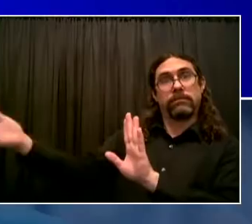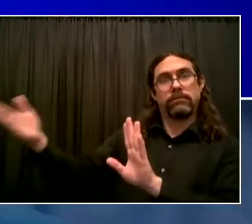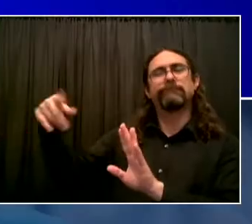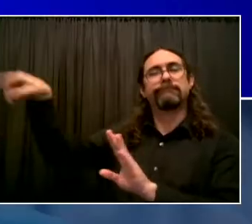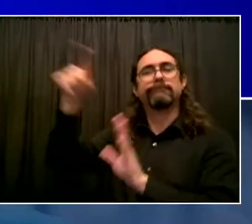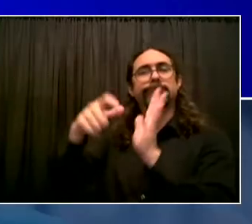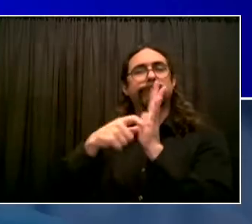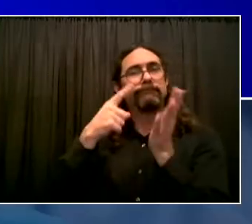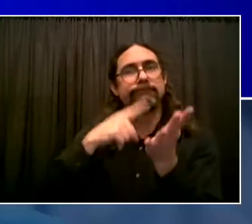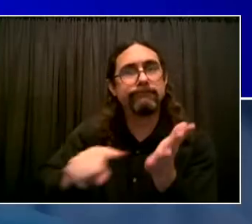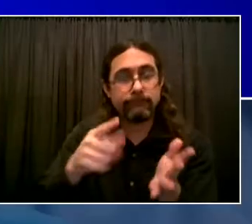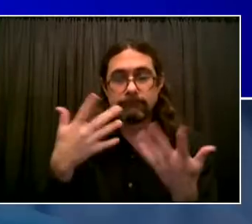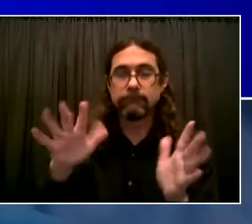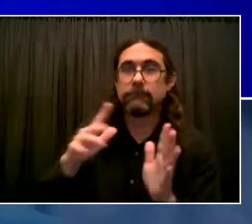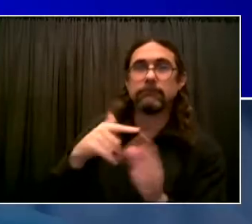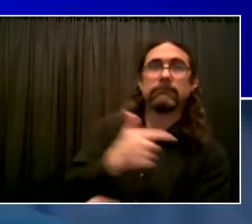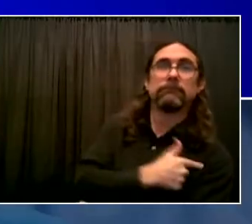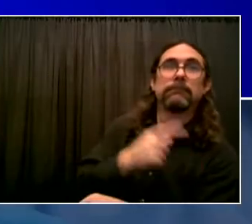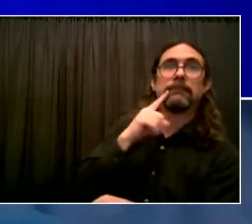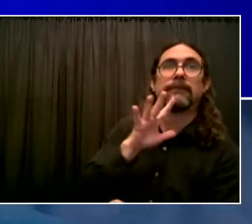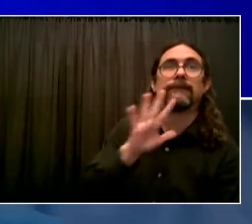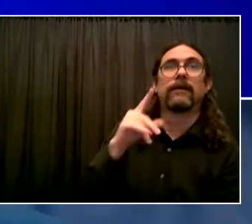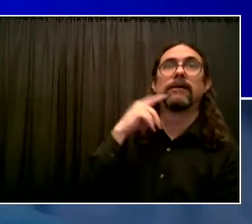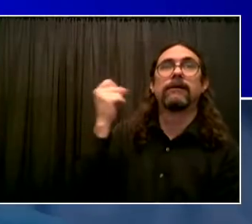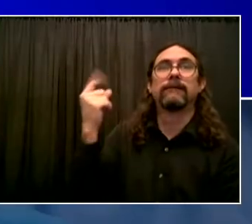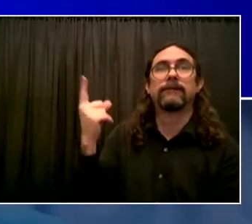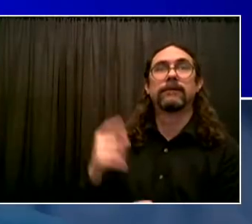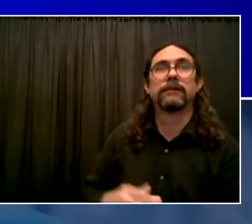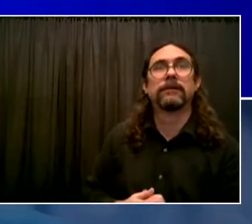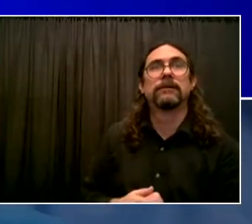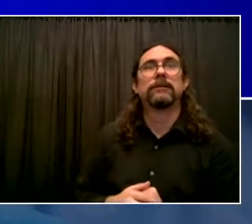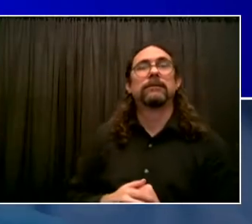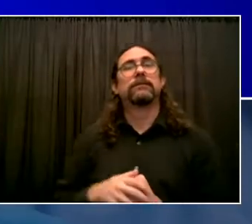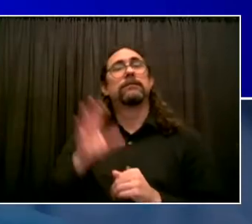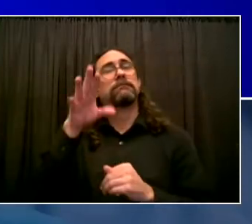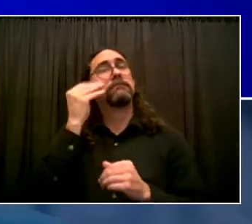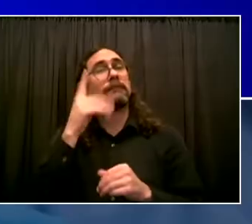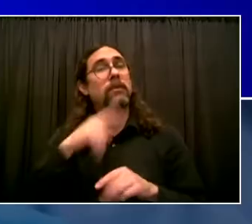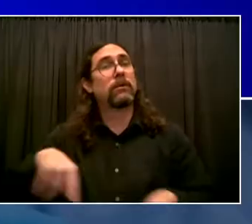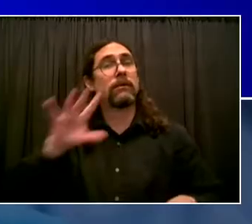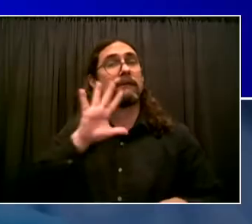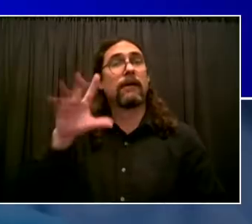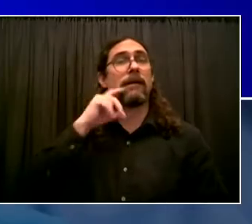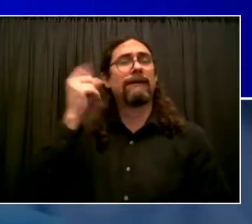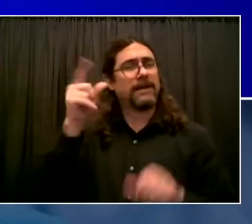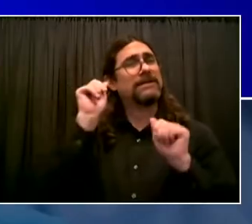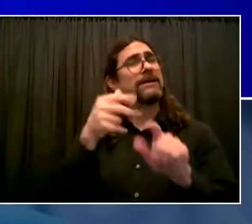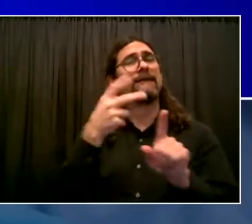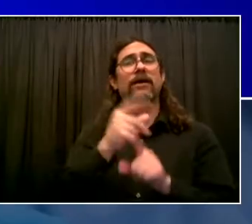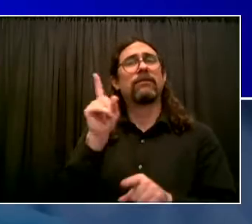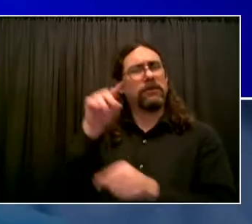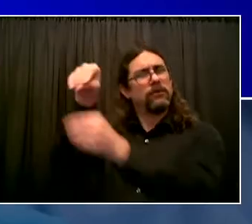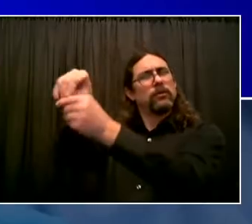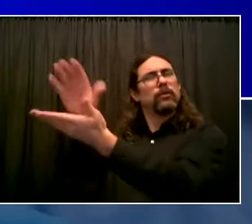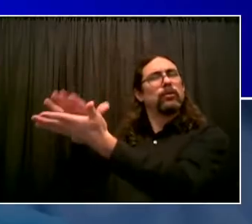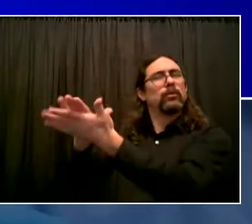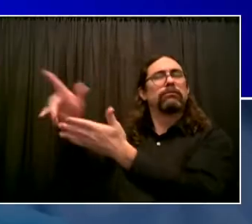MIDDLE OF HET SECOND ROUND, EVERY SCHOOL 5 TO 11-YEAR-OLDS THIS WILL BE THE